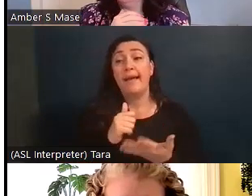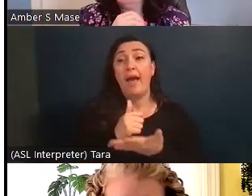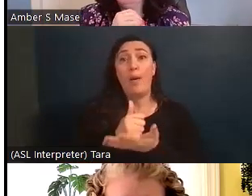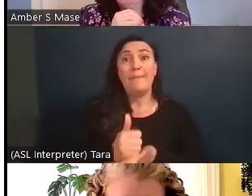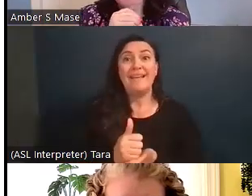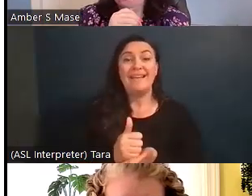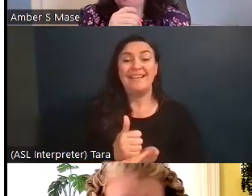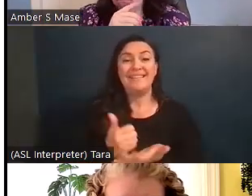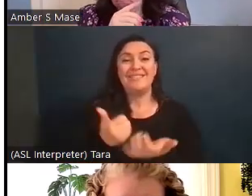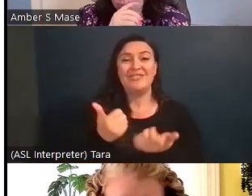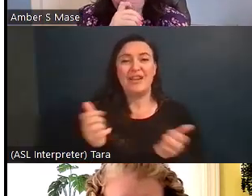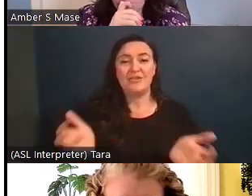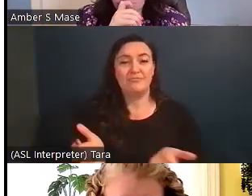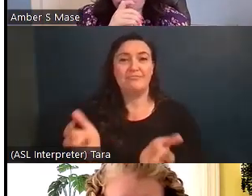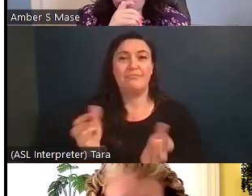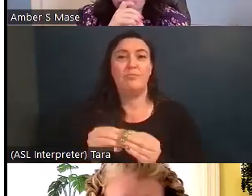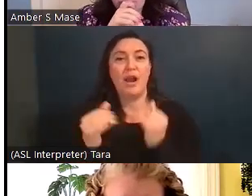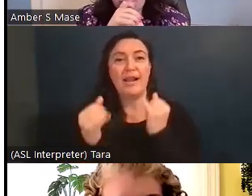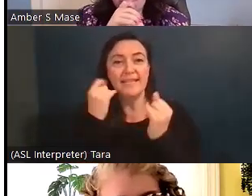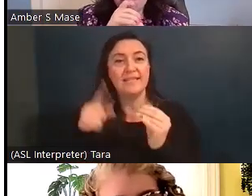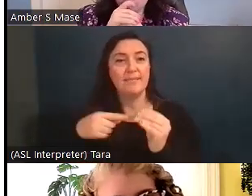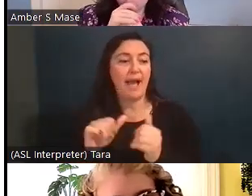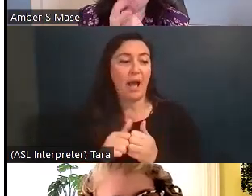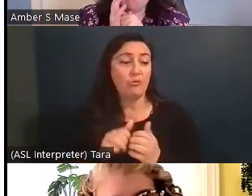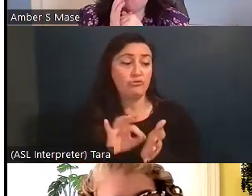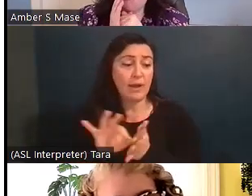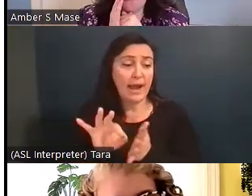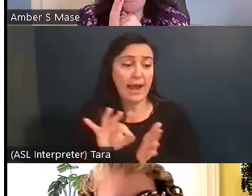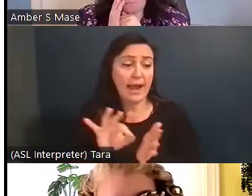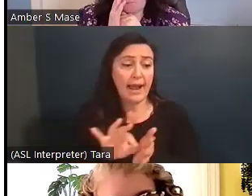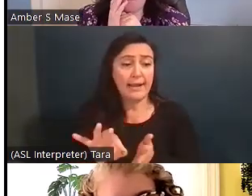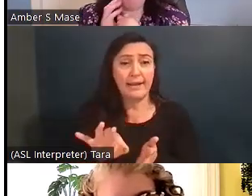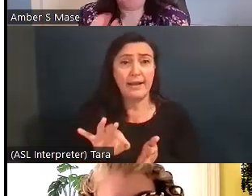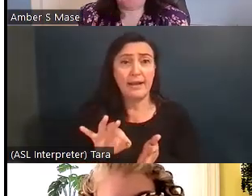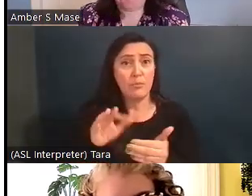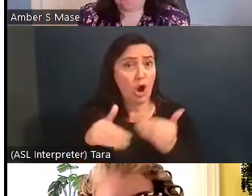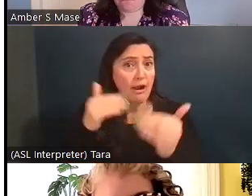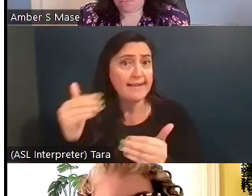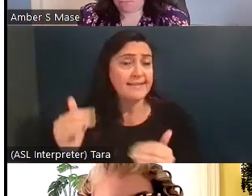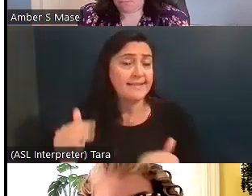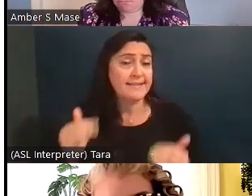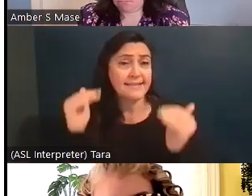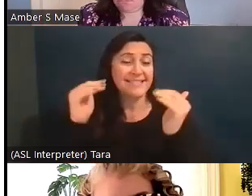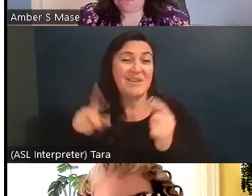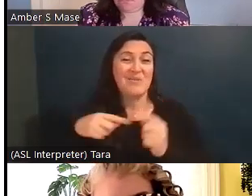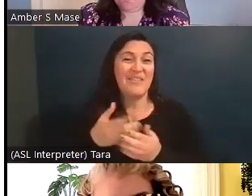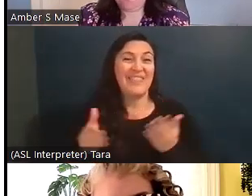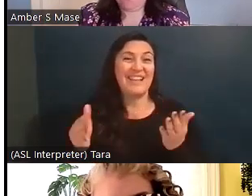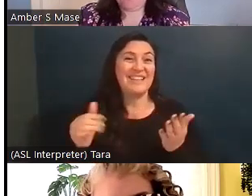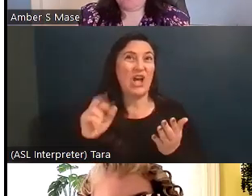you track progress when things are adaptive and innovative and